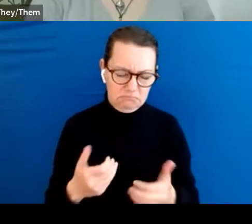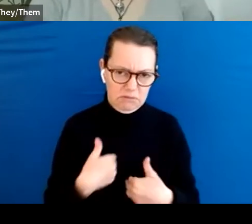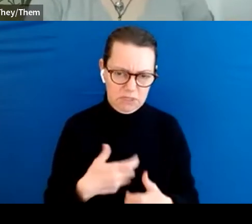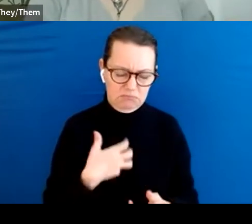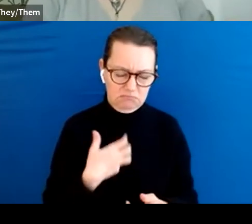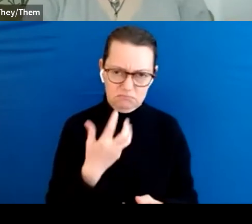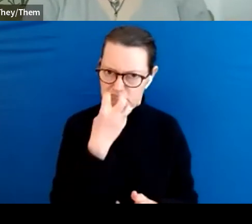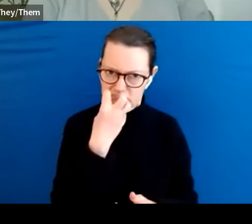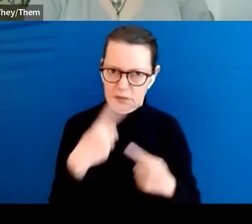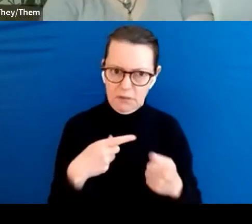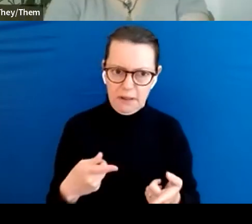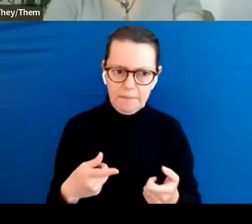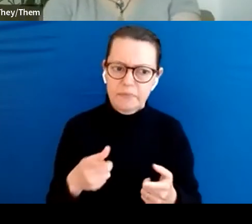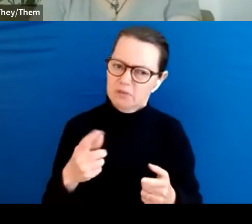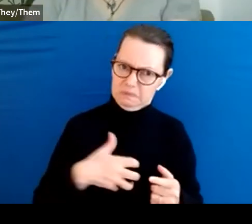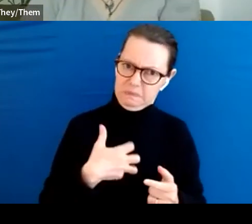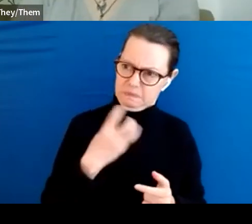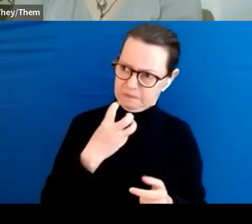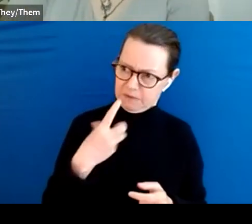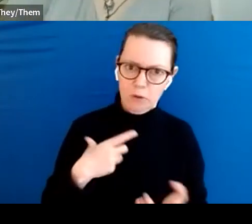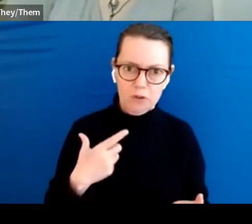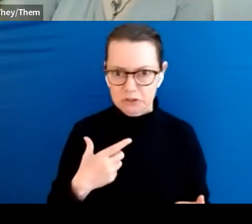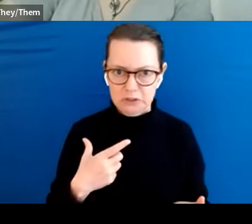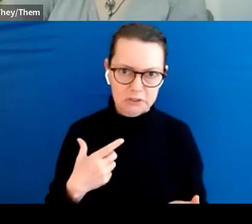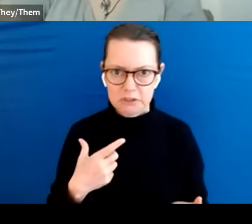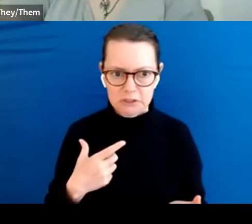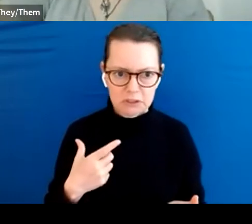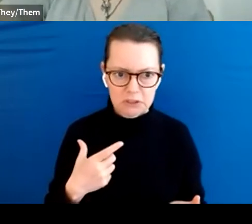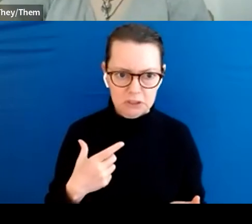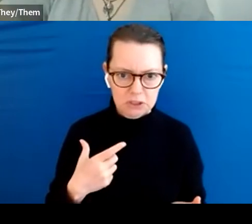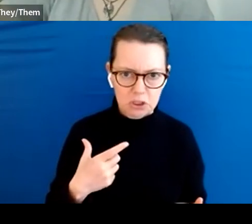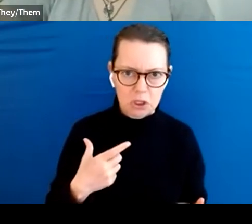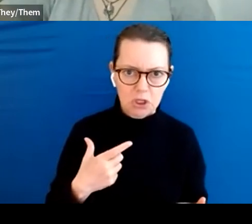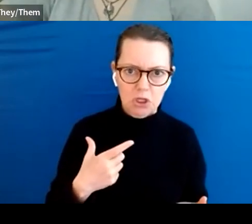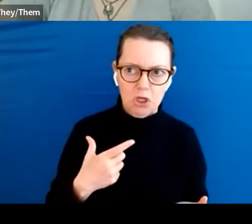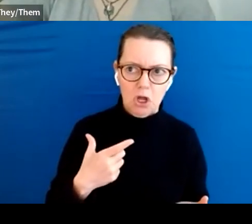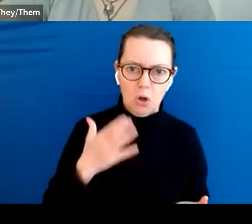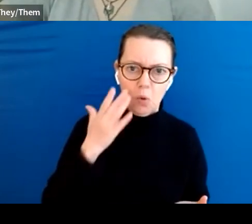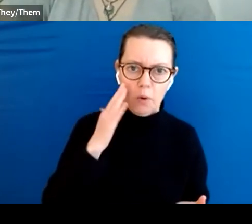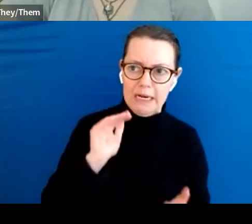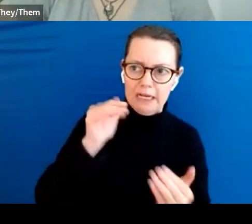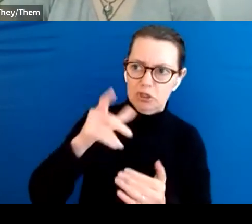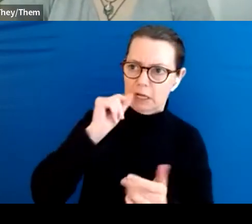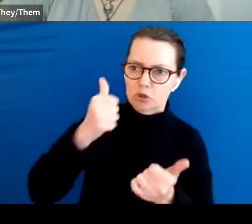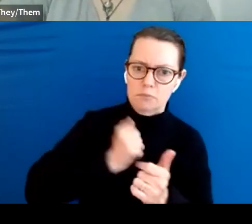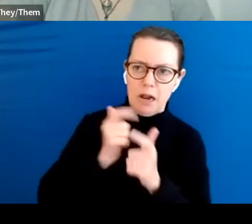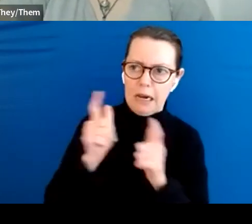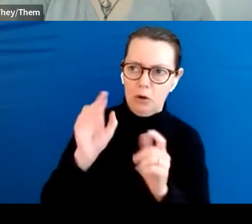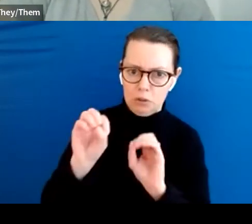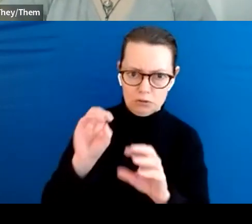So when you say irritating is that also because you don't get to use the language that you want to, when you introduce yourself.